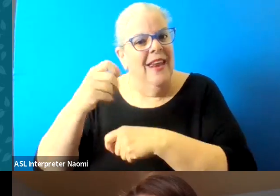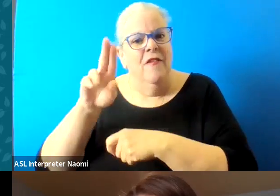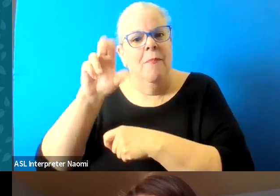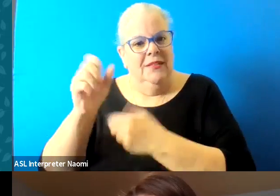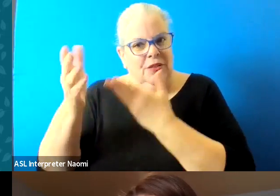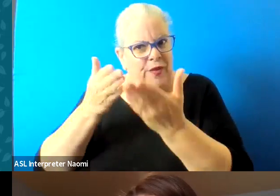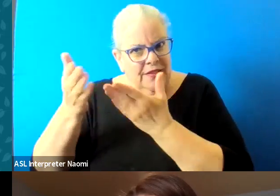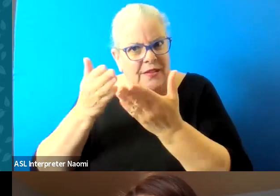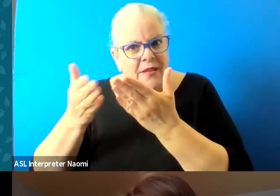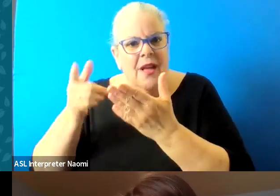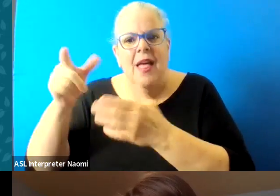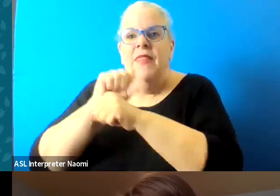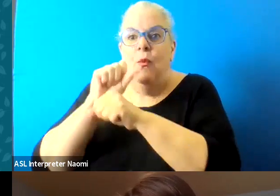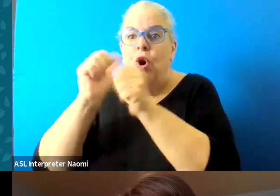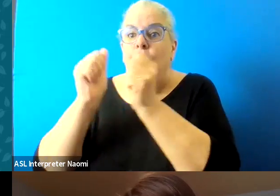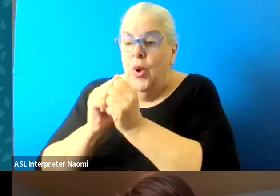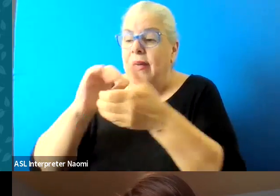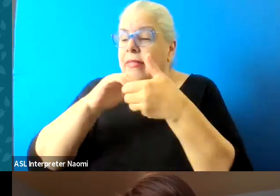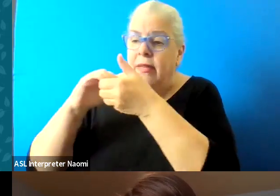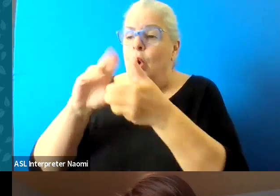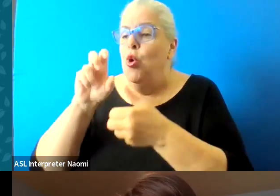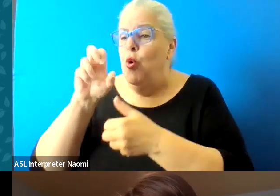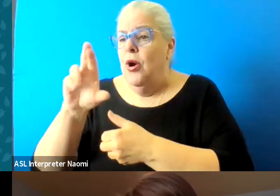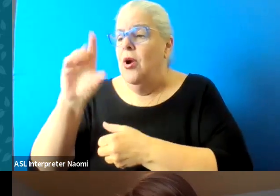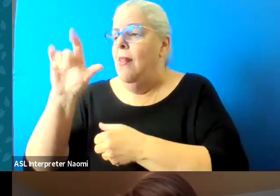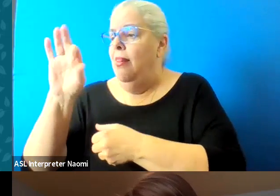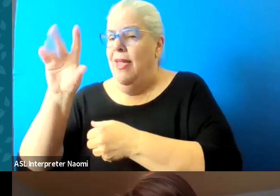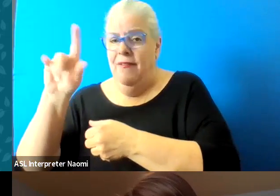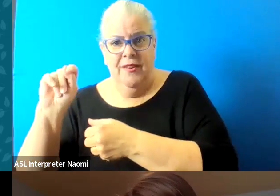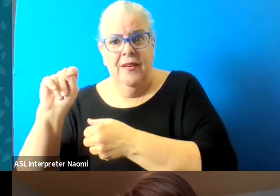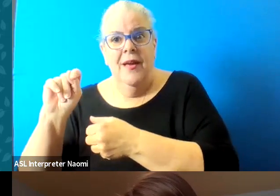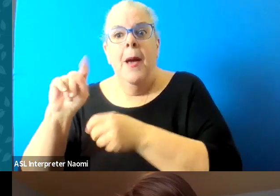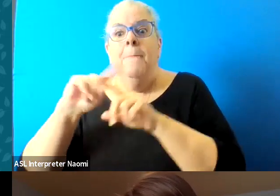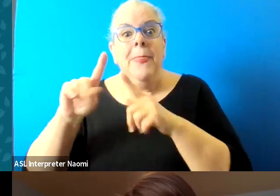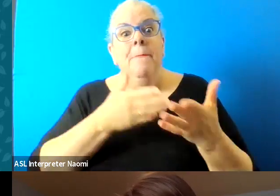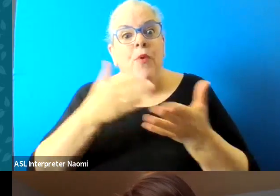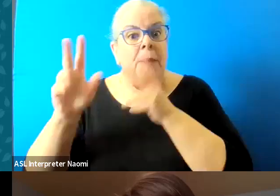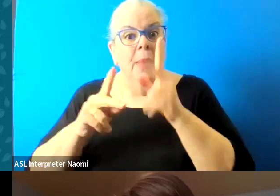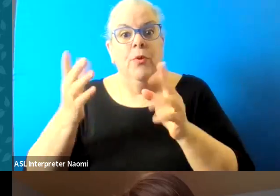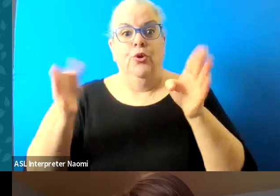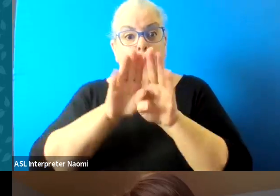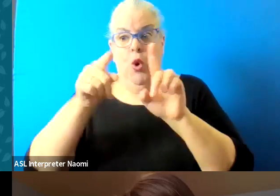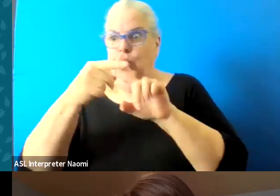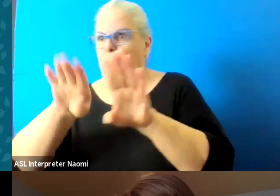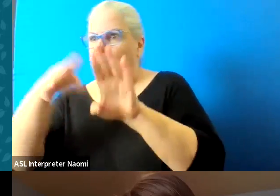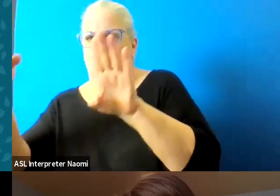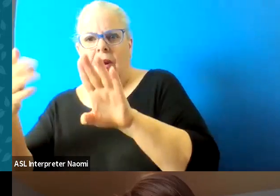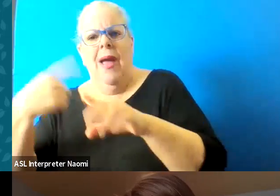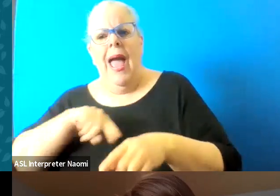They work with Uber and Lyft, but they take people door to door. And certainly our paratransit system does that well